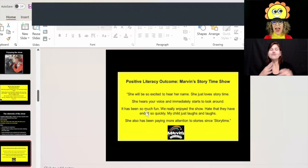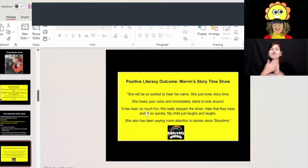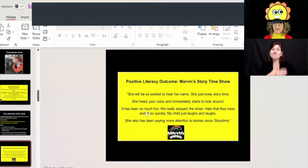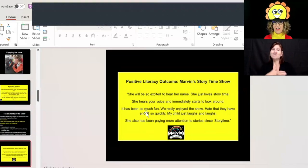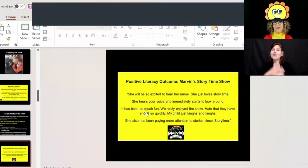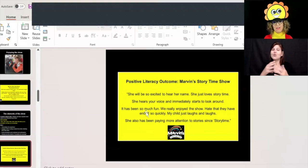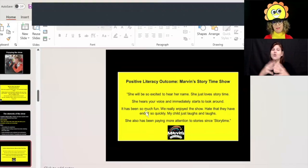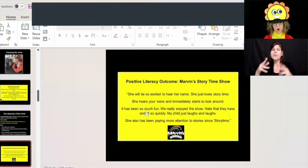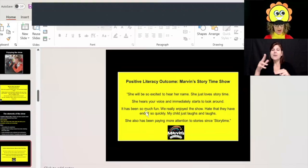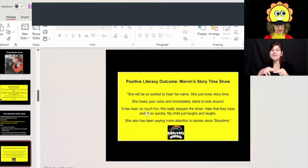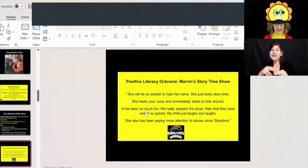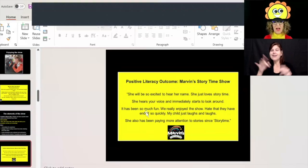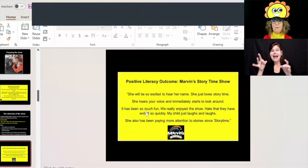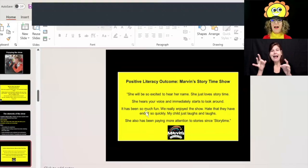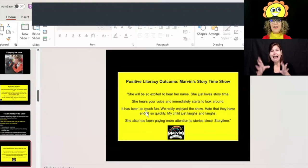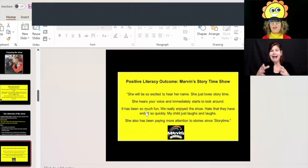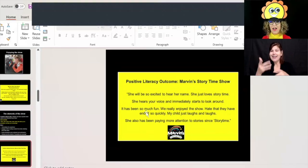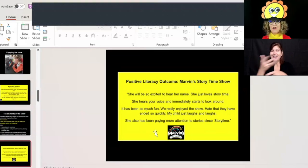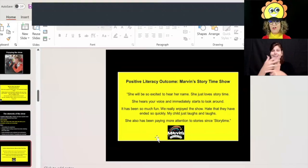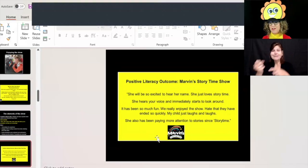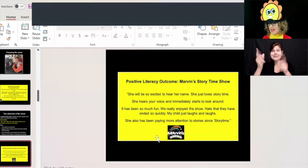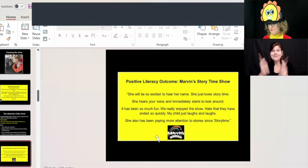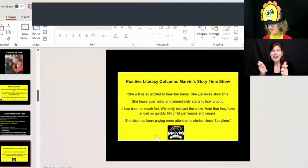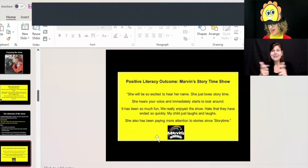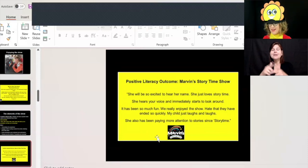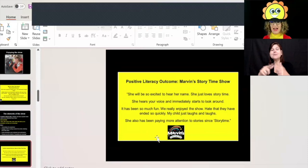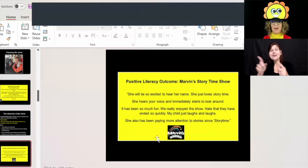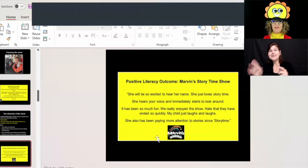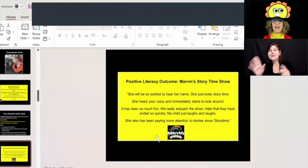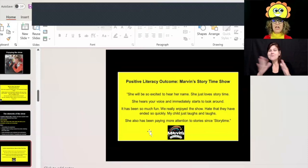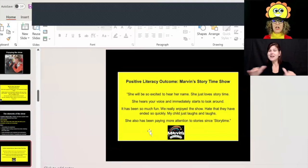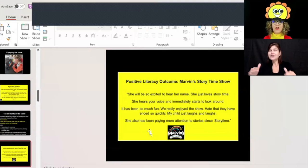Hate that they've ended so quickly. My child just laughs and laughs.